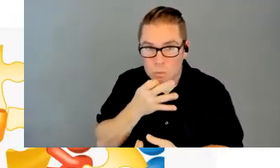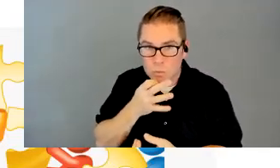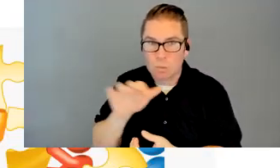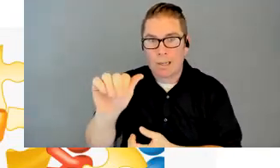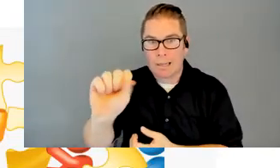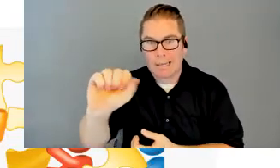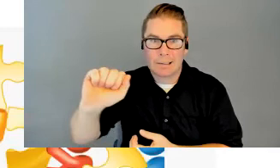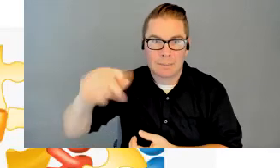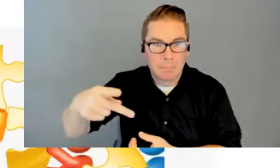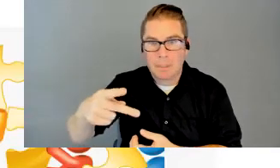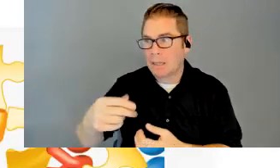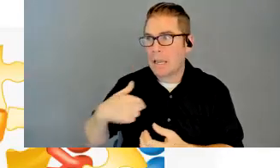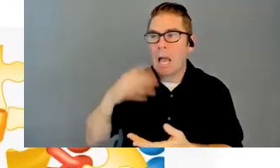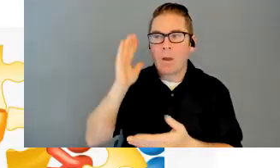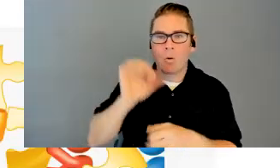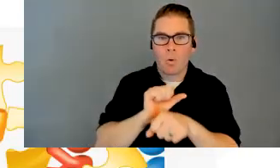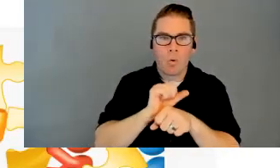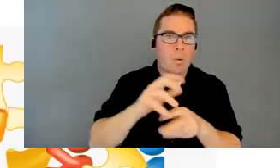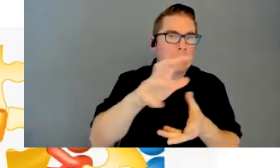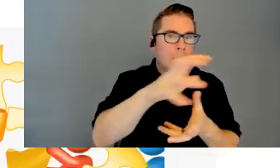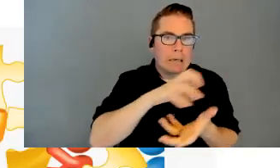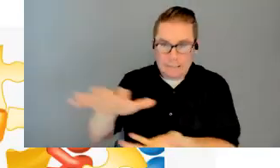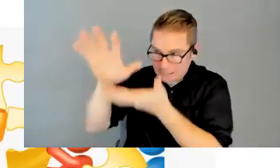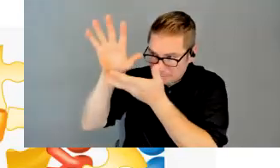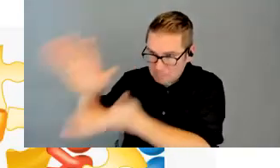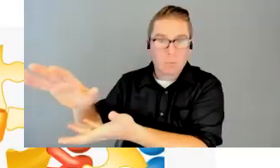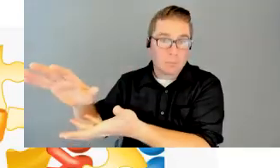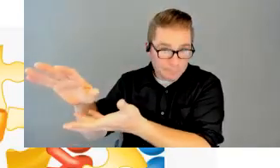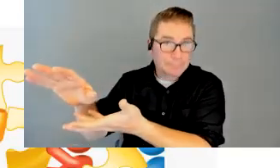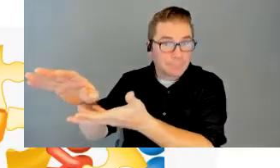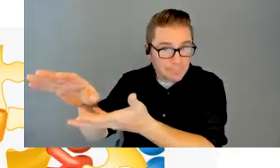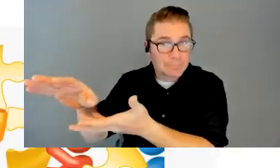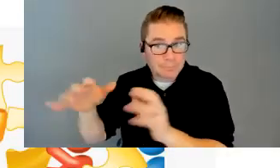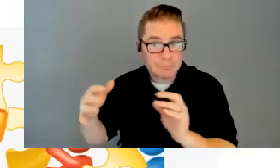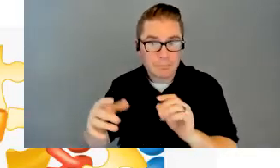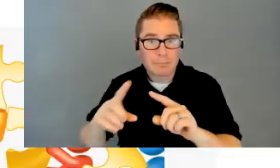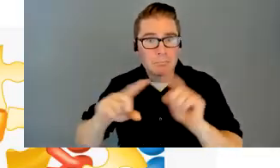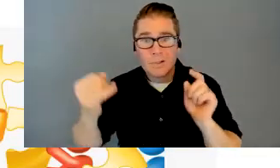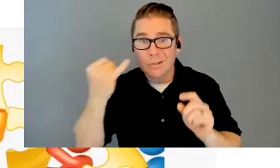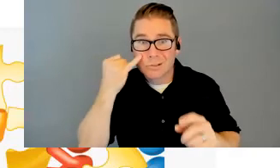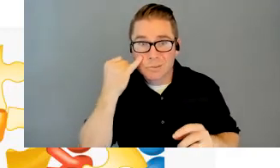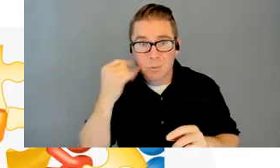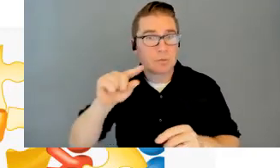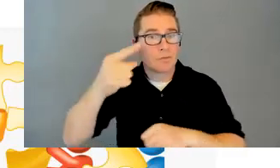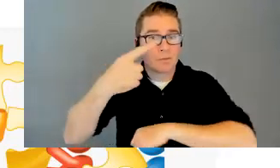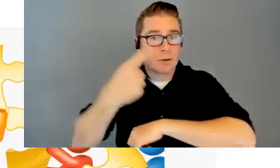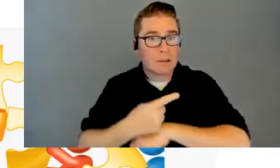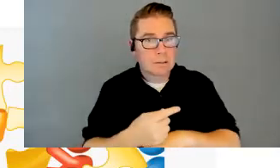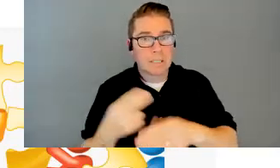if we can get you the technology resources that you need. But if a student logs in the first day and then they fall off the face of the earth,